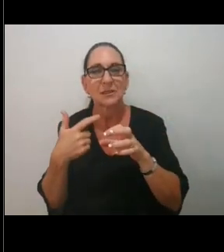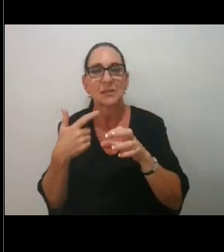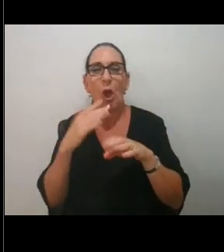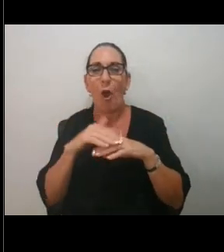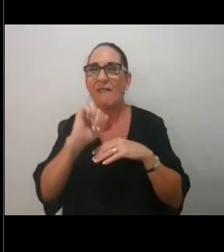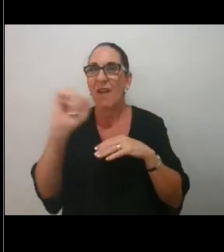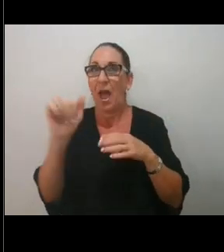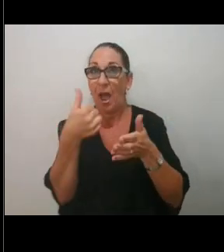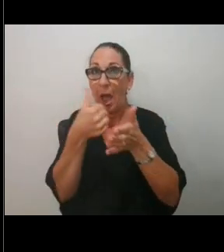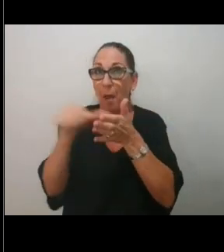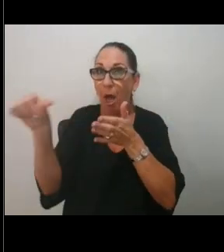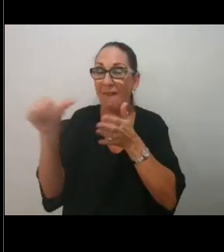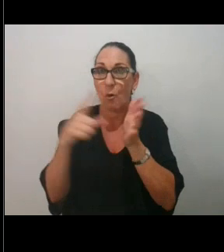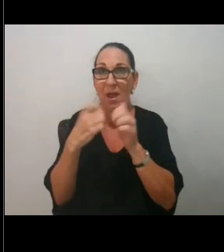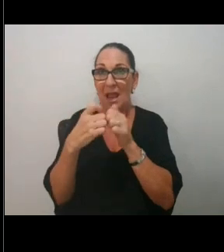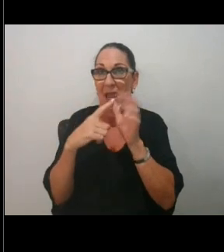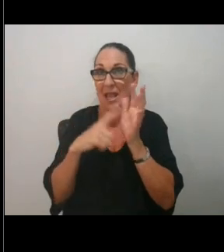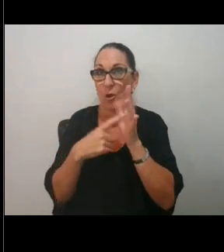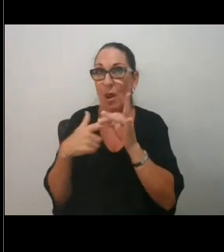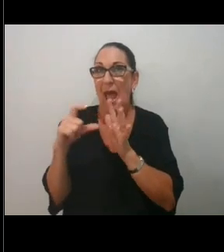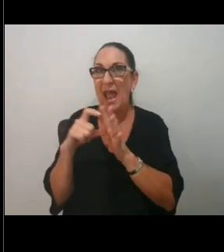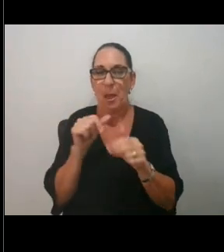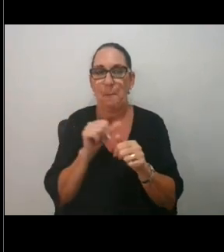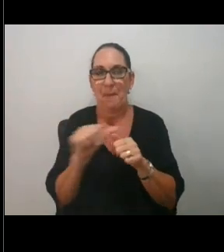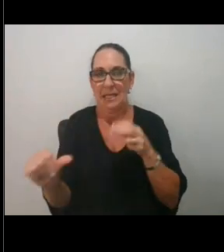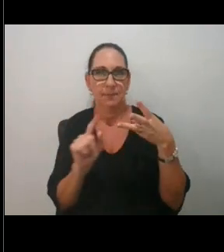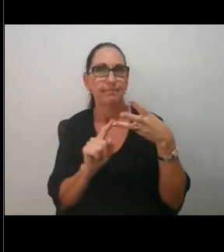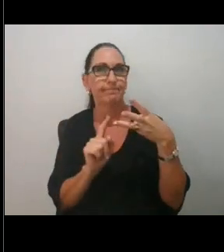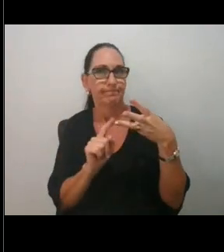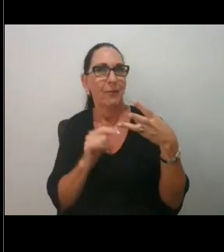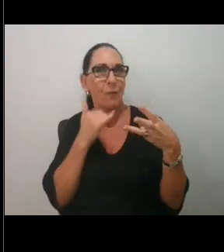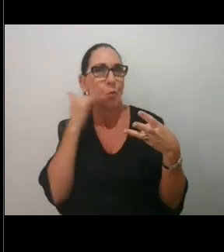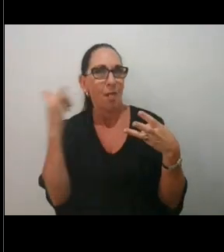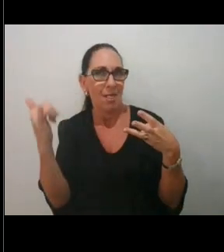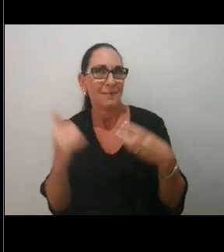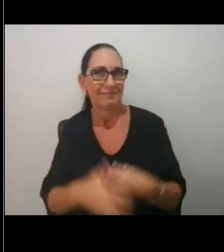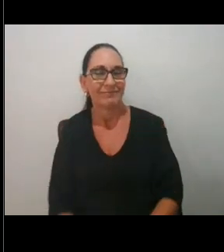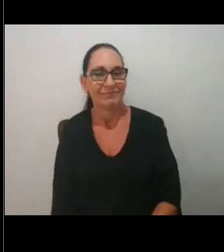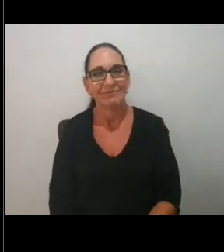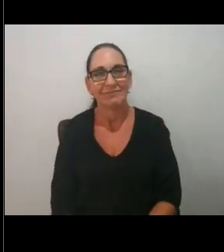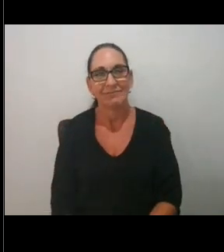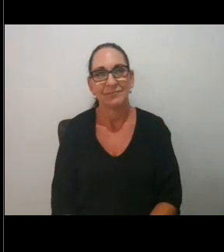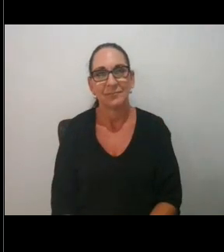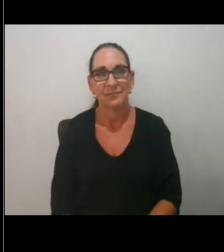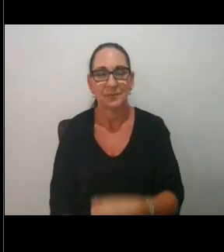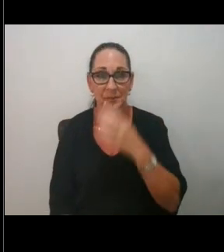that third phone number is the best phone number to call for them um on the legal a website there's